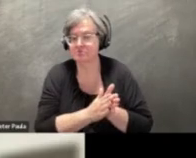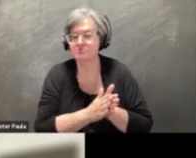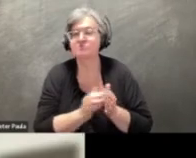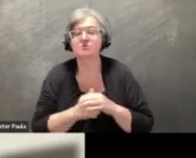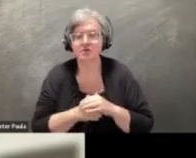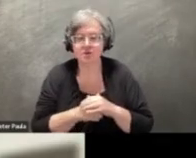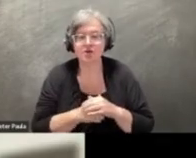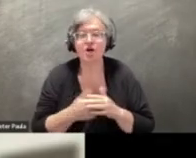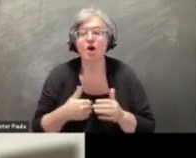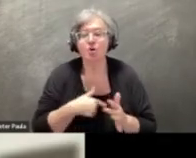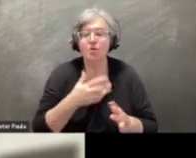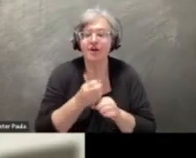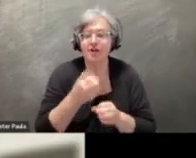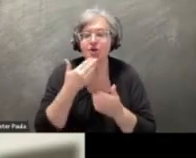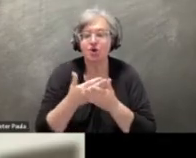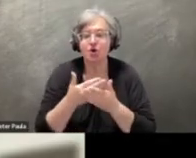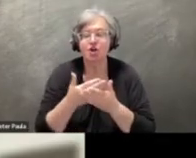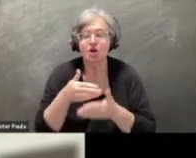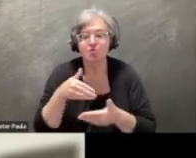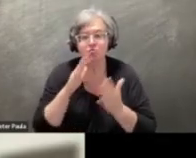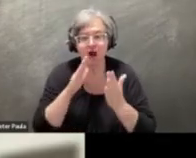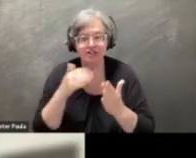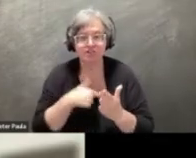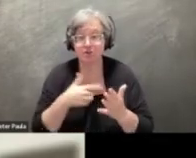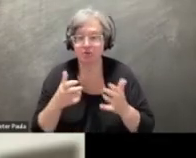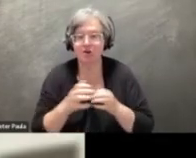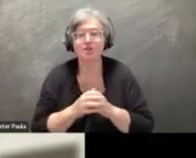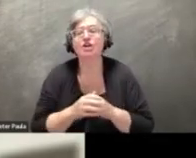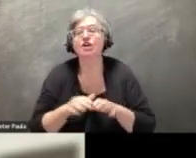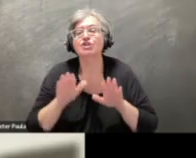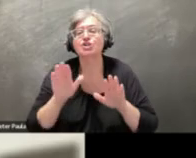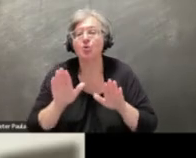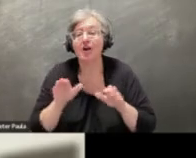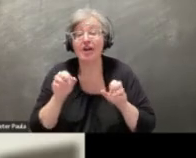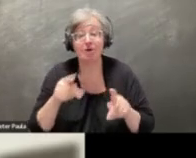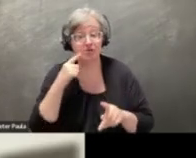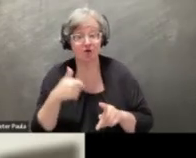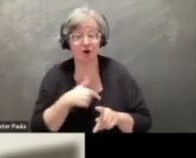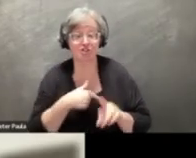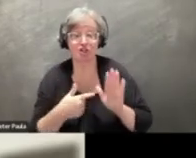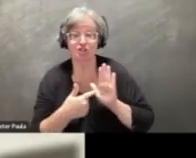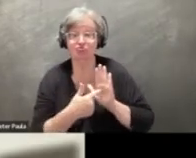so that we're getting the good practice that we want. It's a great opportunity for us to show off the great things that we're